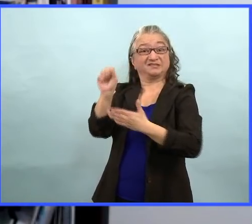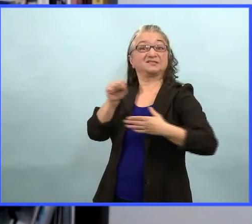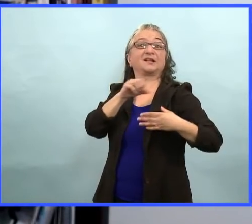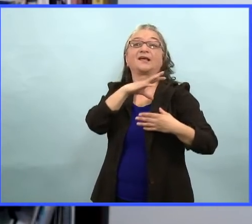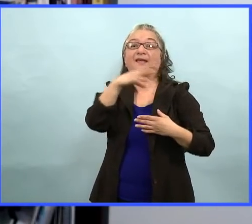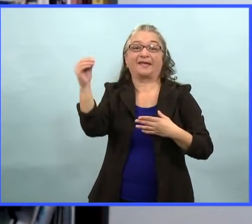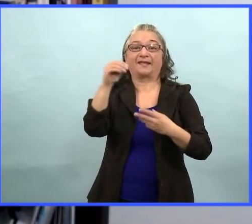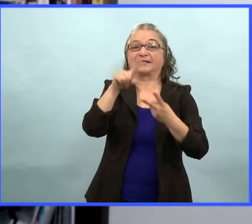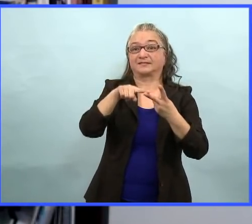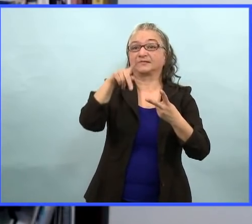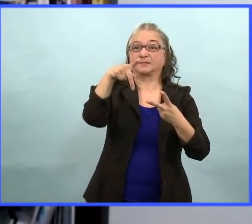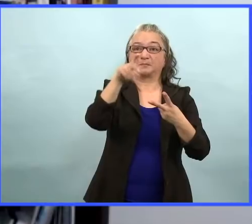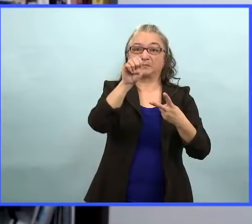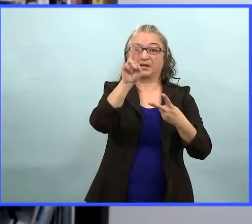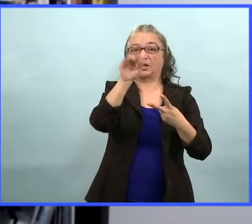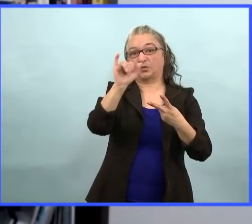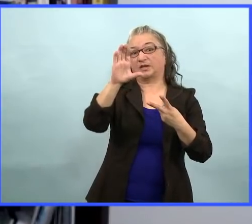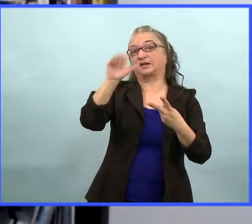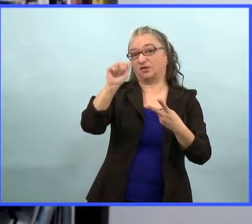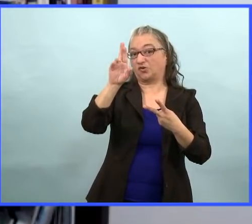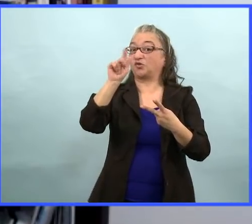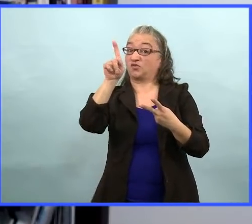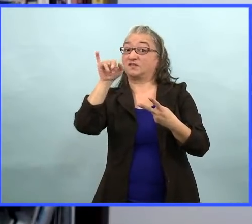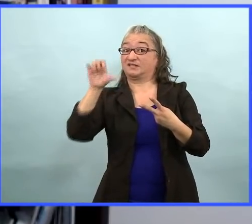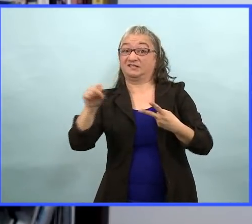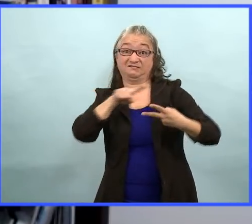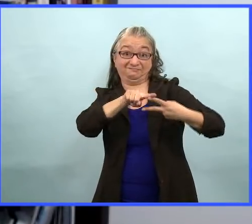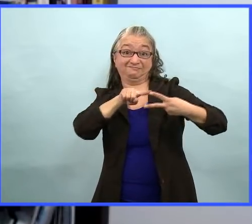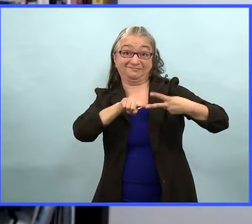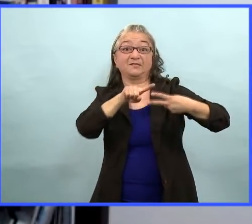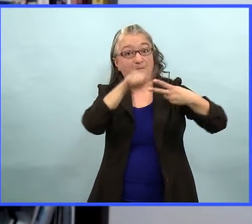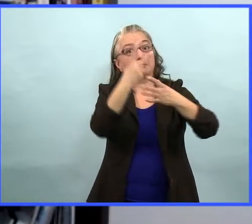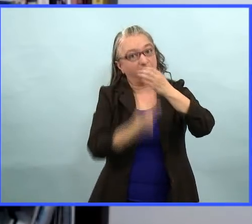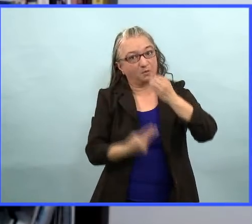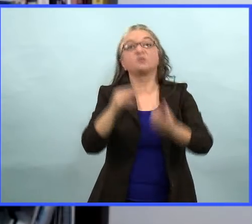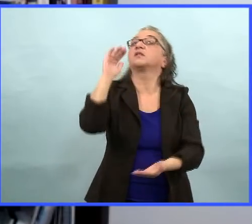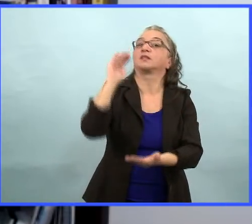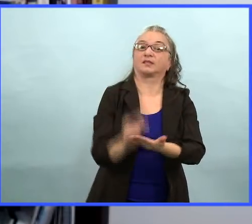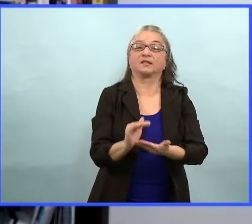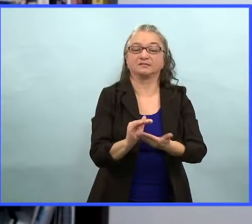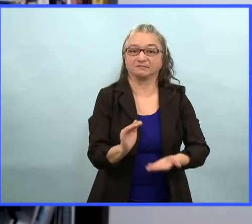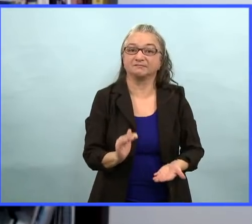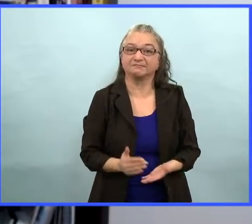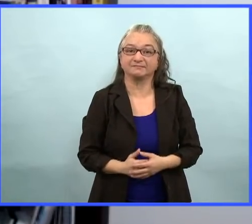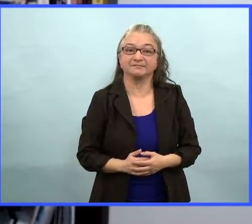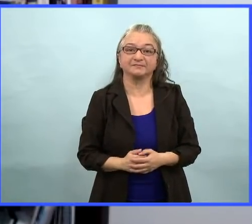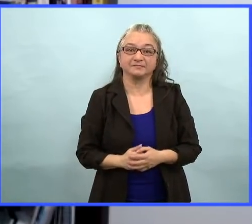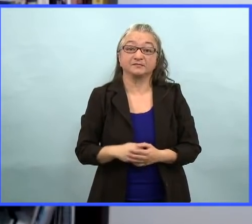all along for youth nazi and public health in manitoba have recommended the use of pfizer